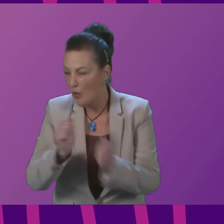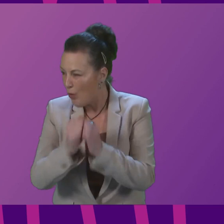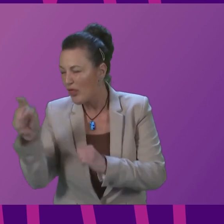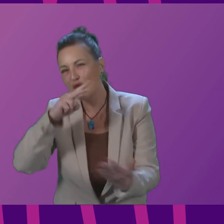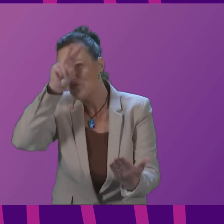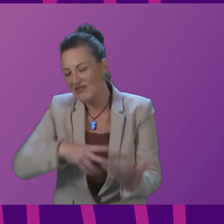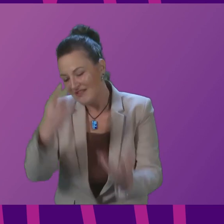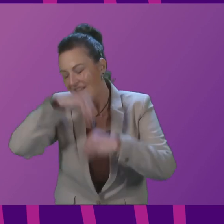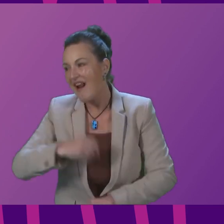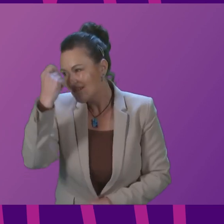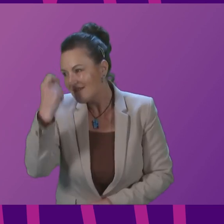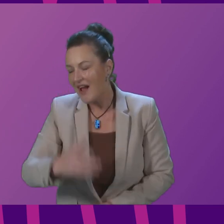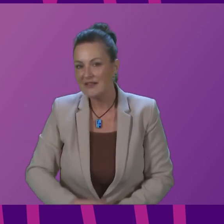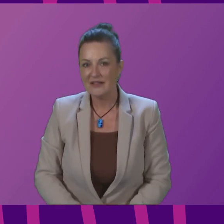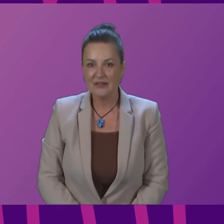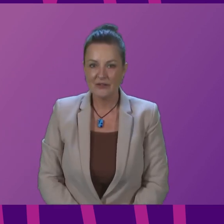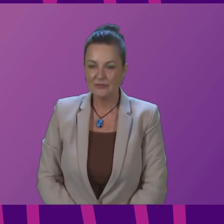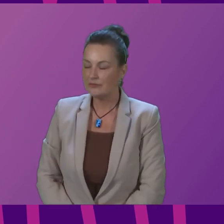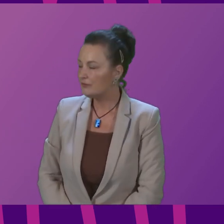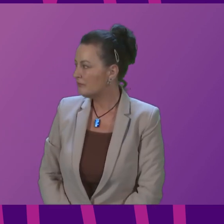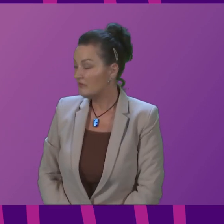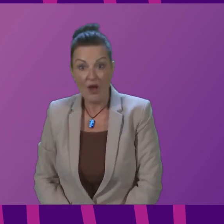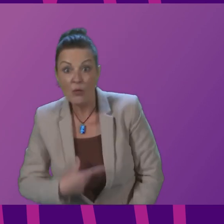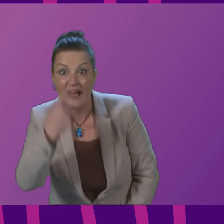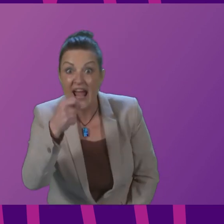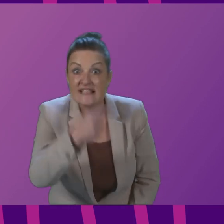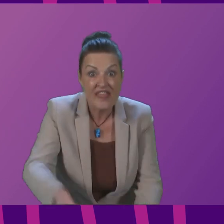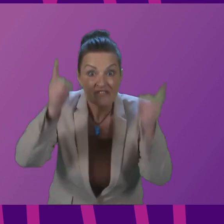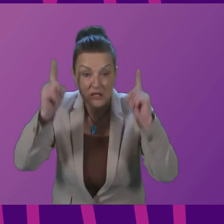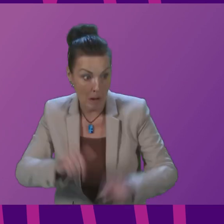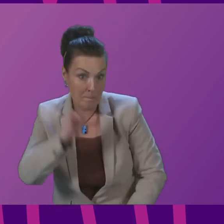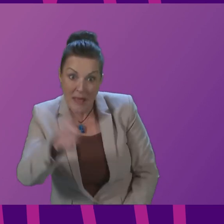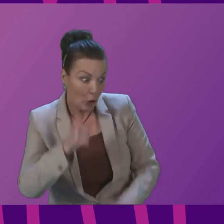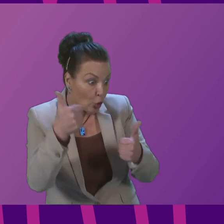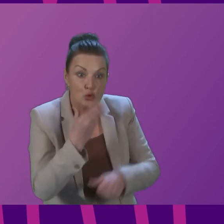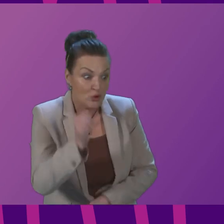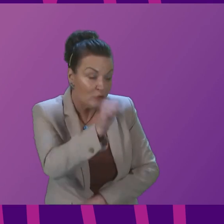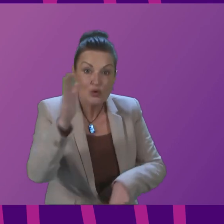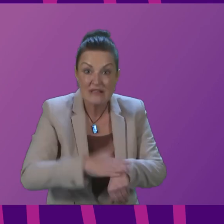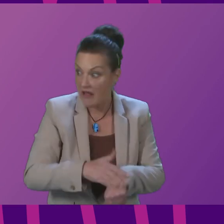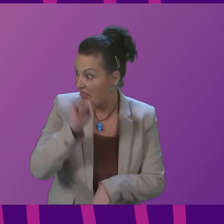I say to the First Minister that it might be a good use of her time, and Parliament’s